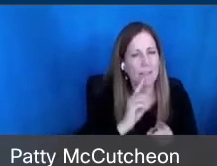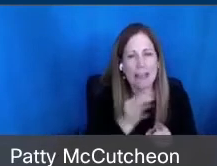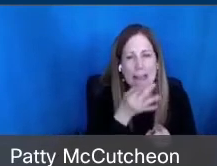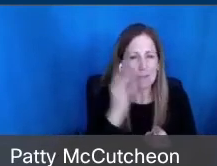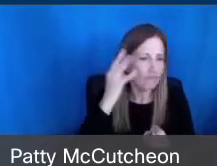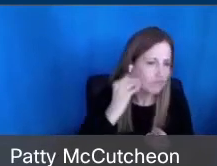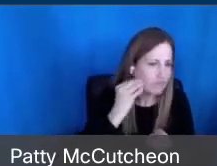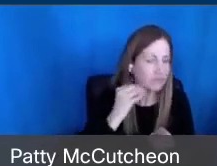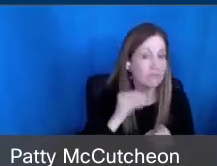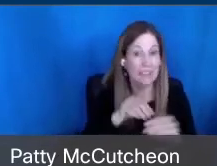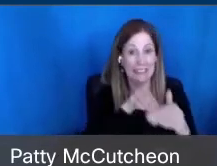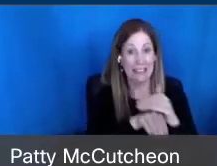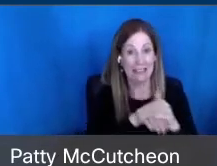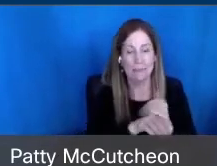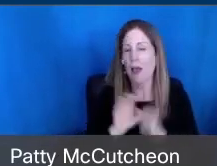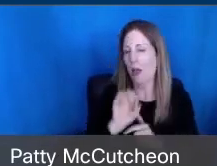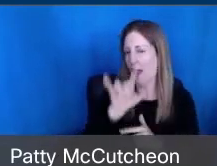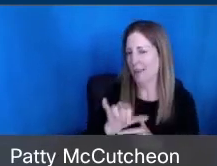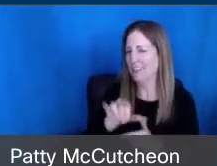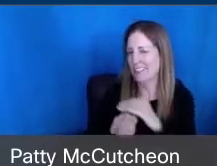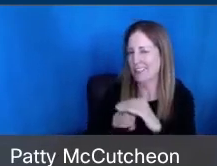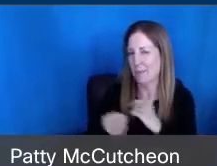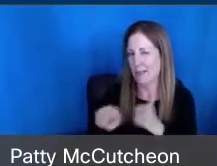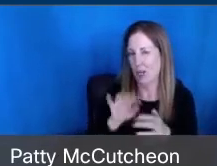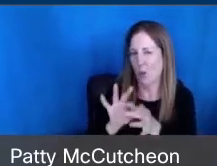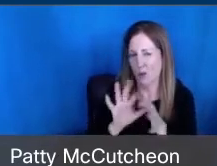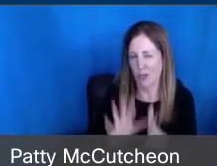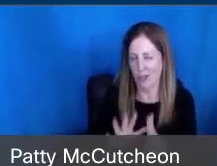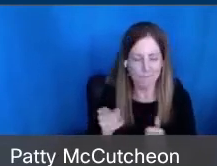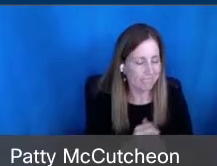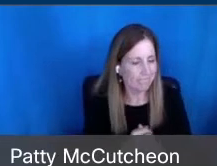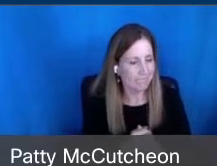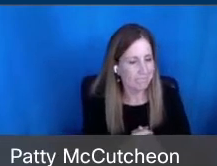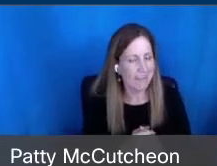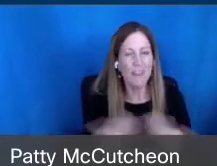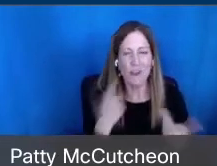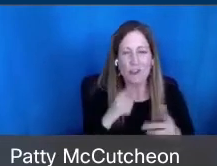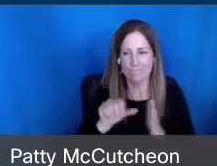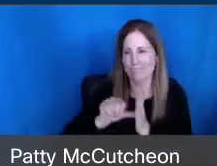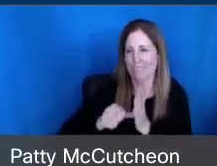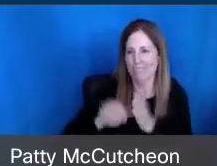Elly is our accessibility coordinator. So there's a focus on accessibility and usability